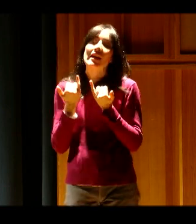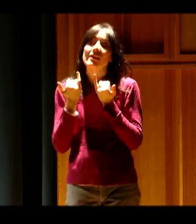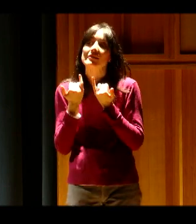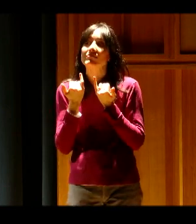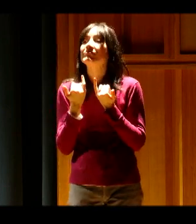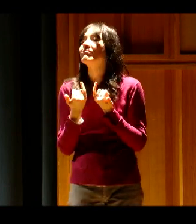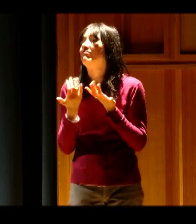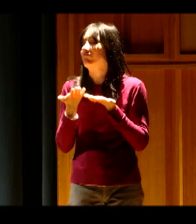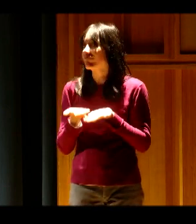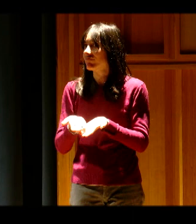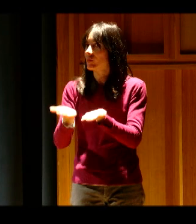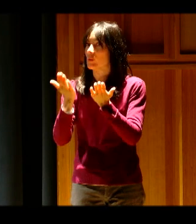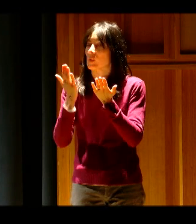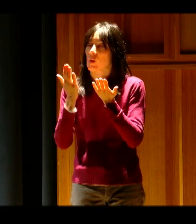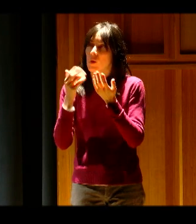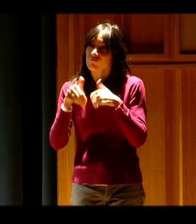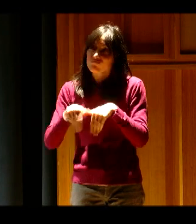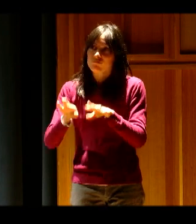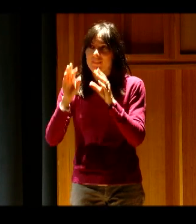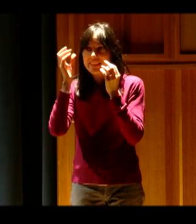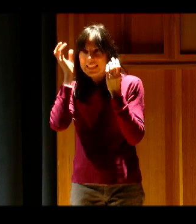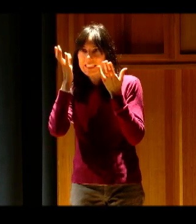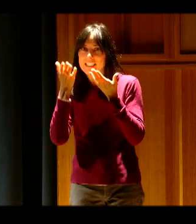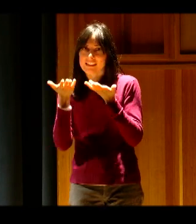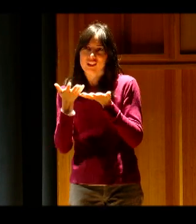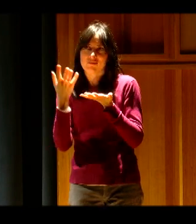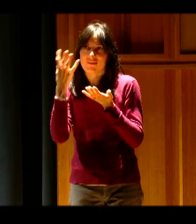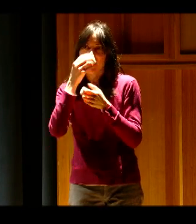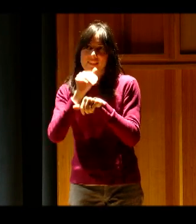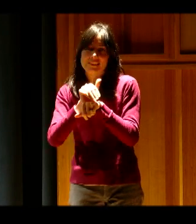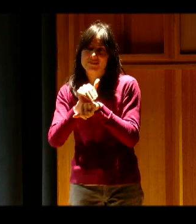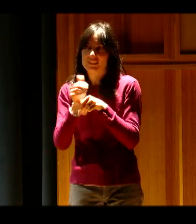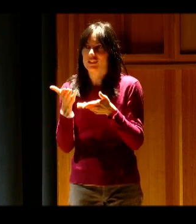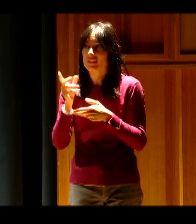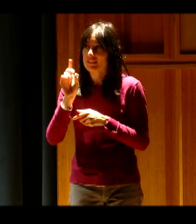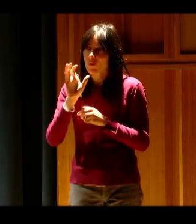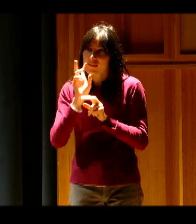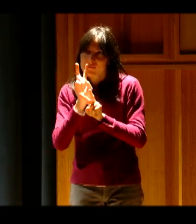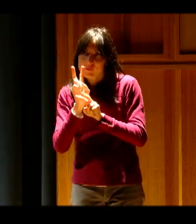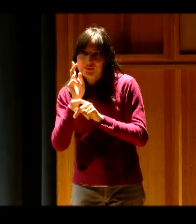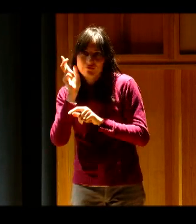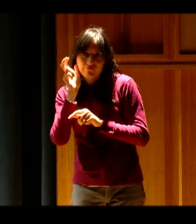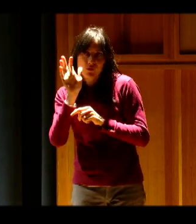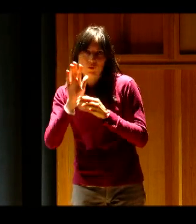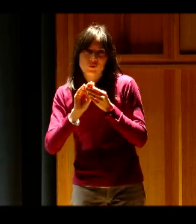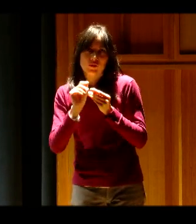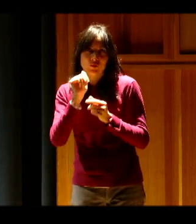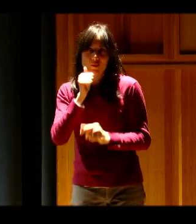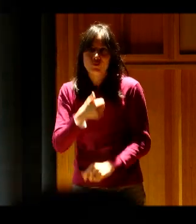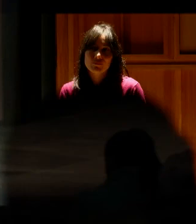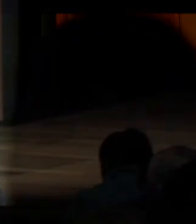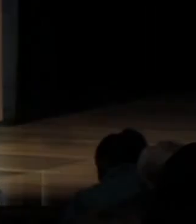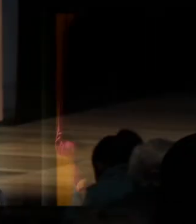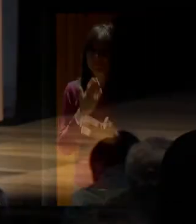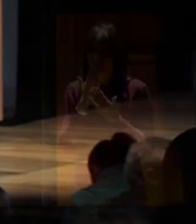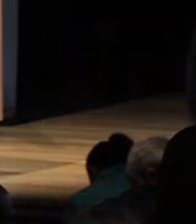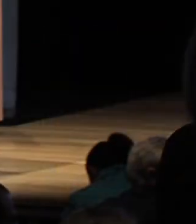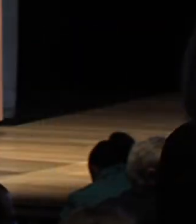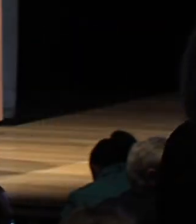and a lot of thinking and I look forward to hearing all the stories from tomorrow. Thank you so much.